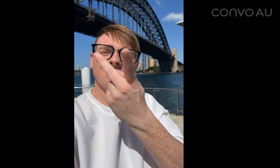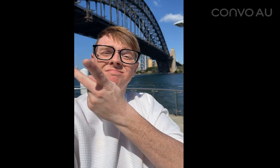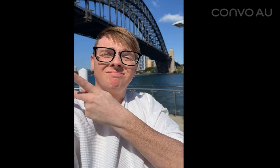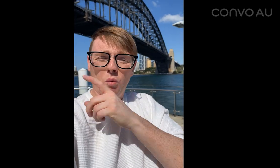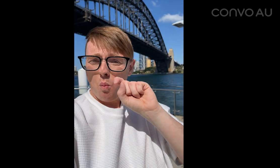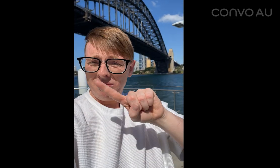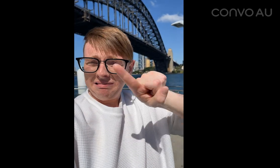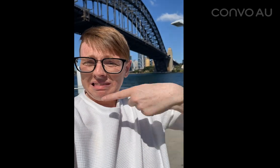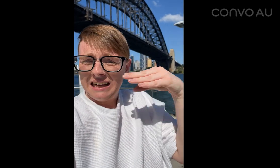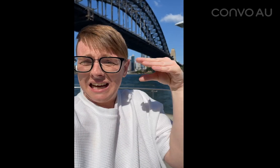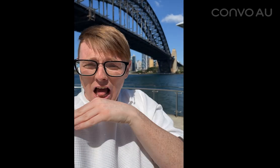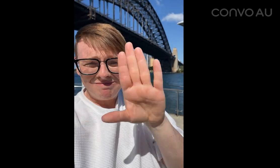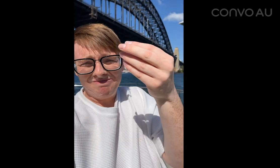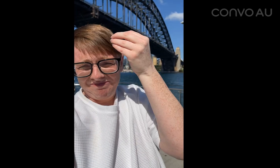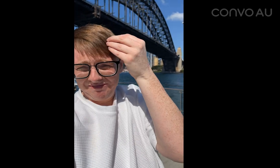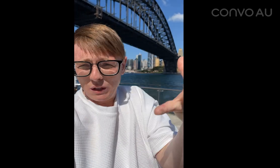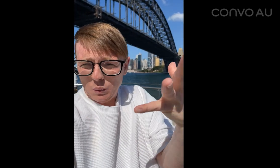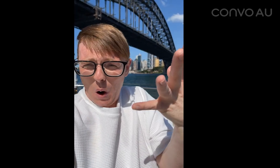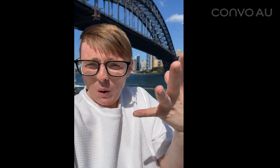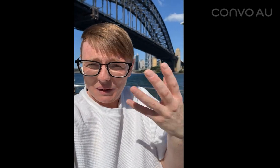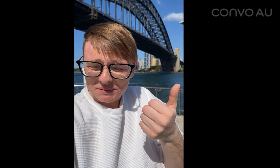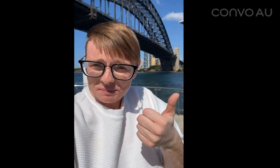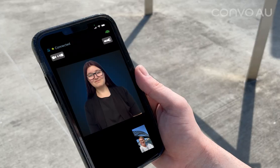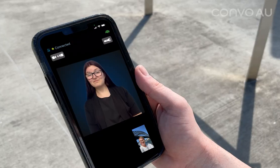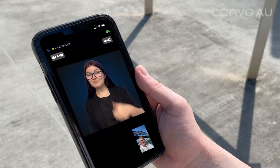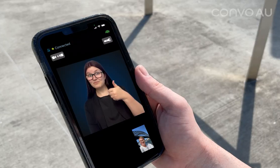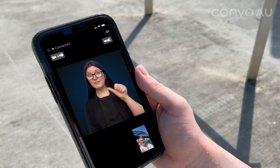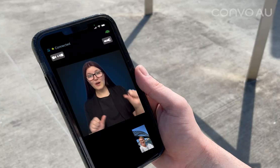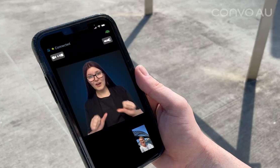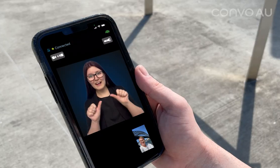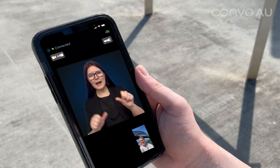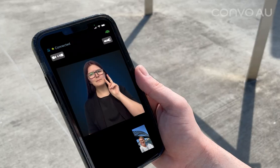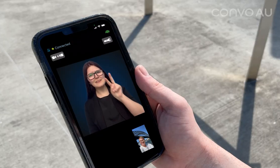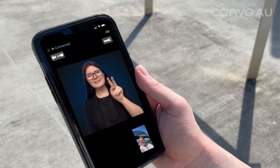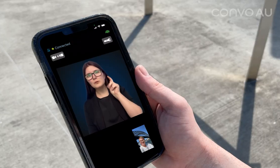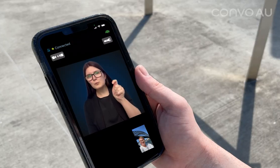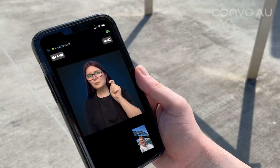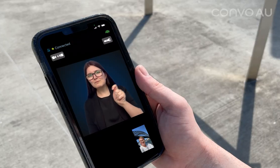we will both be late for lunch, just letting you know. Producer: That's alright, see you soon.